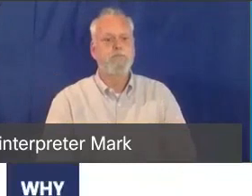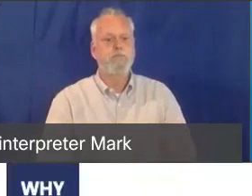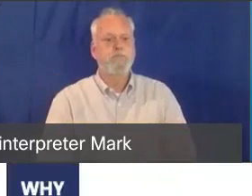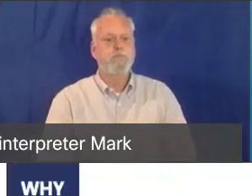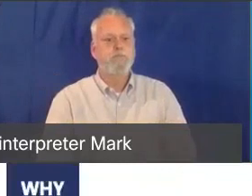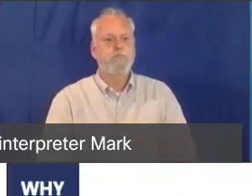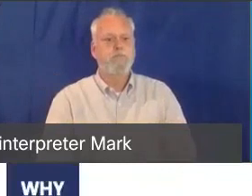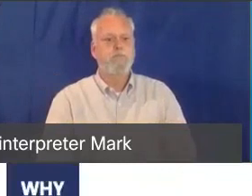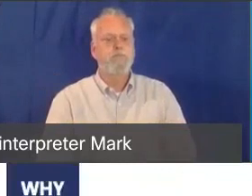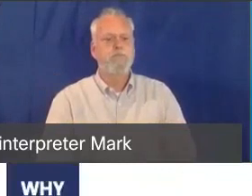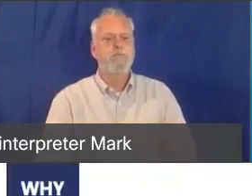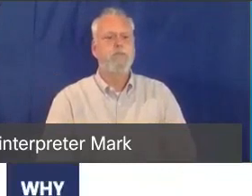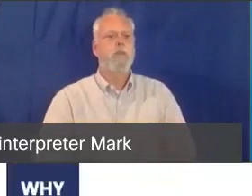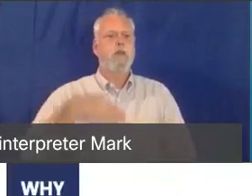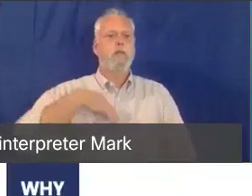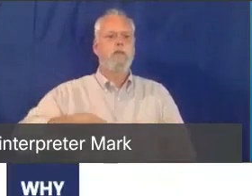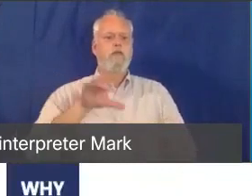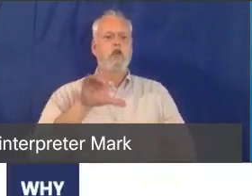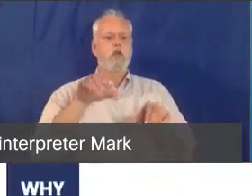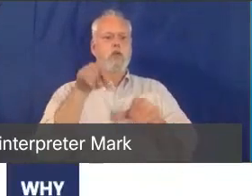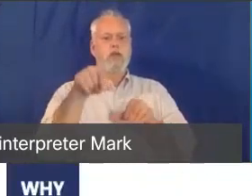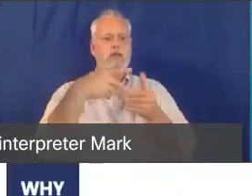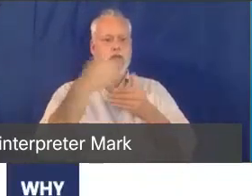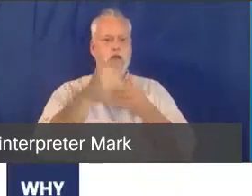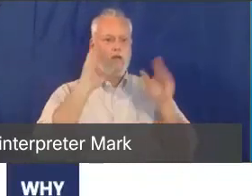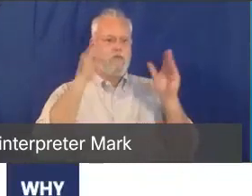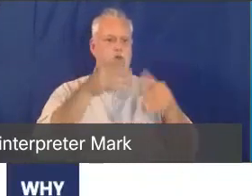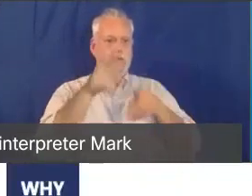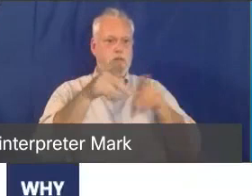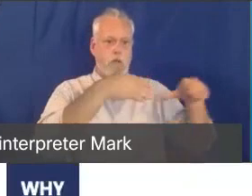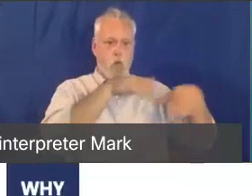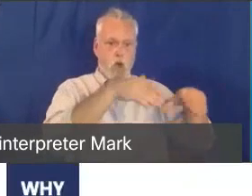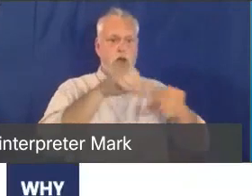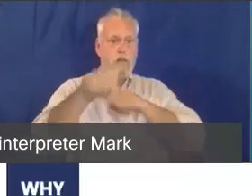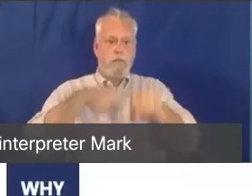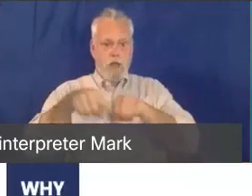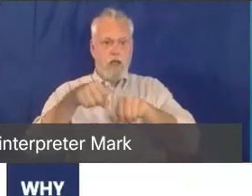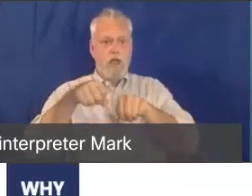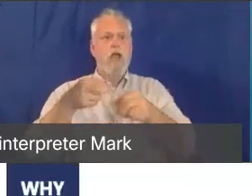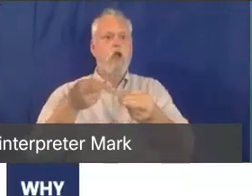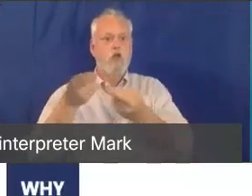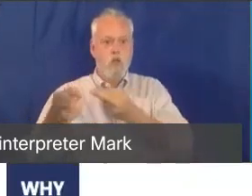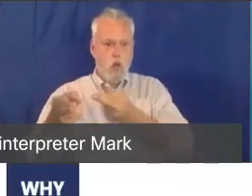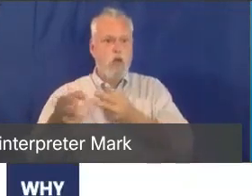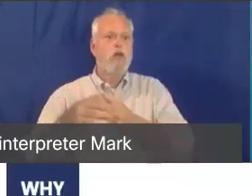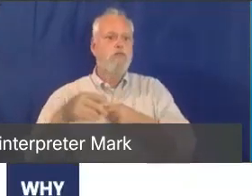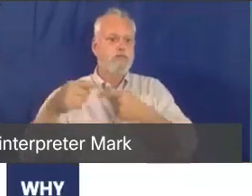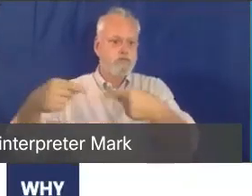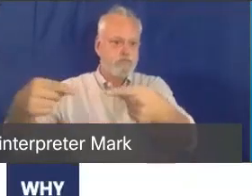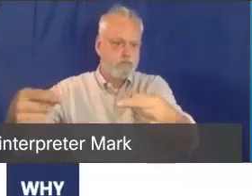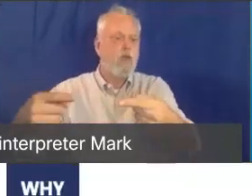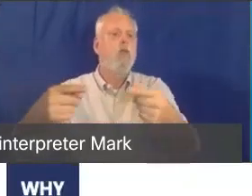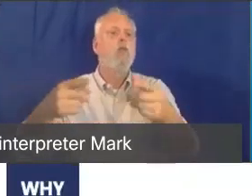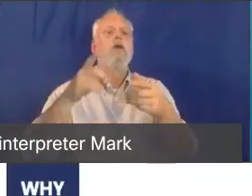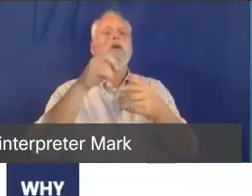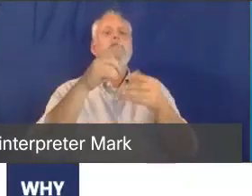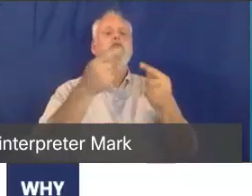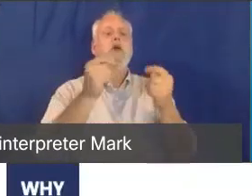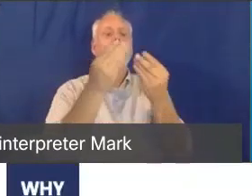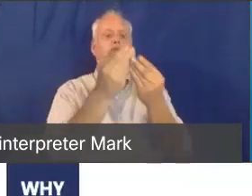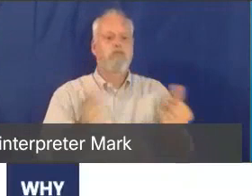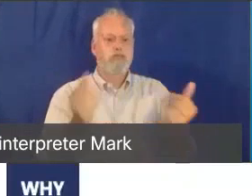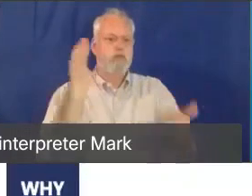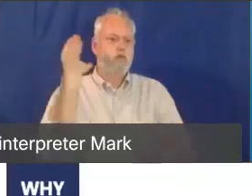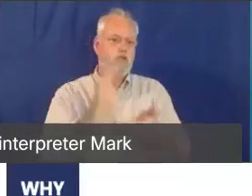The, the benefit of doing this project and focusing both on people walking and biking and rolling is that we can design out some of those inherent conflicts such as the ones that I just described.